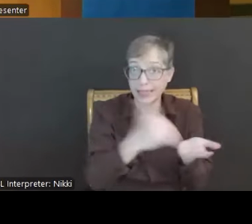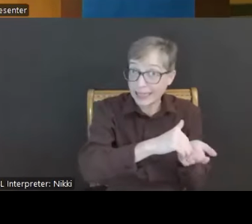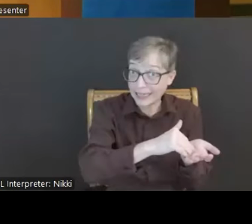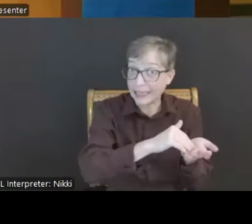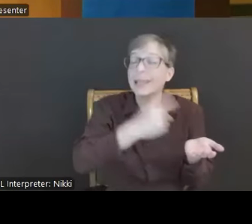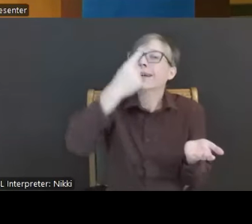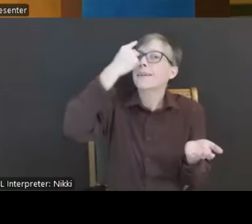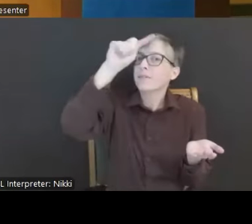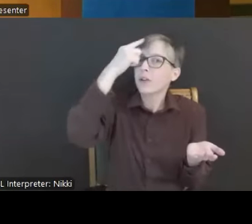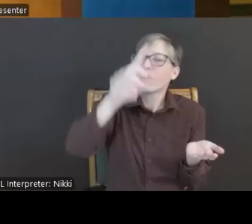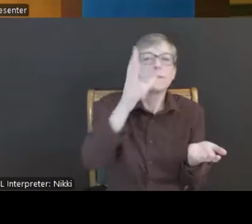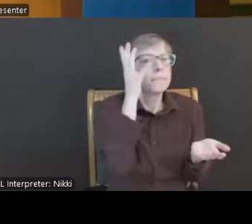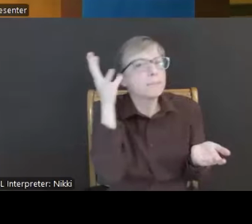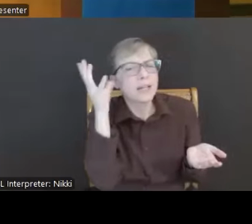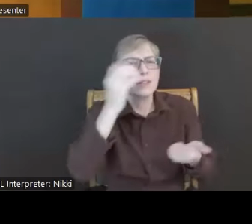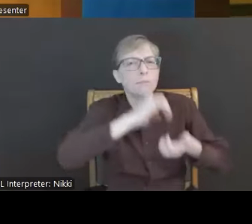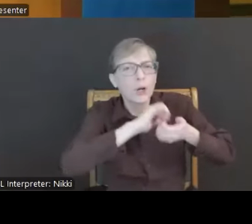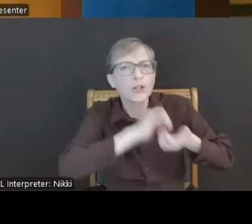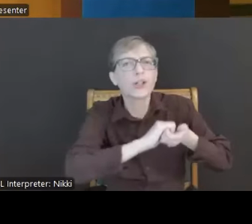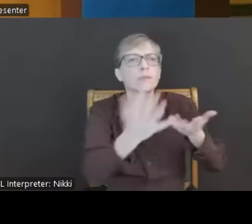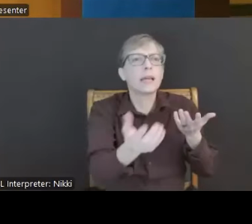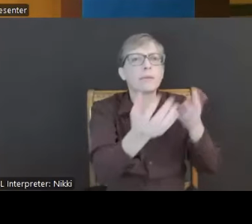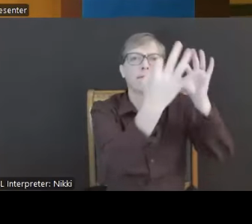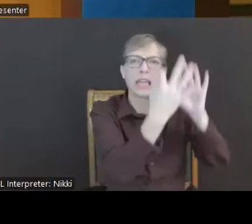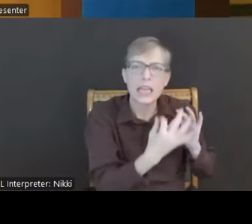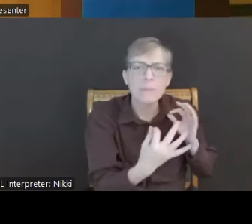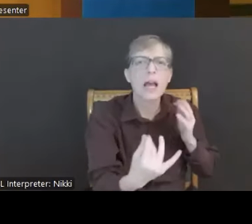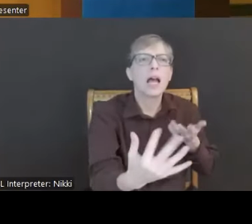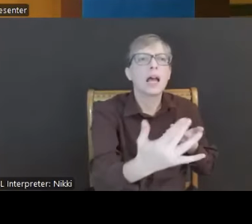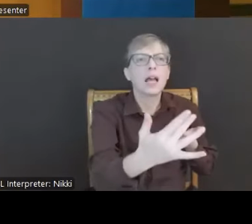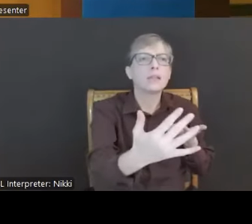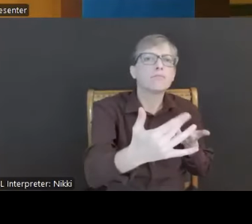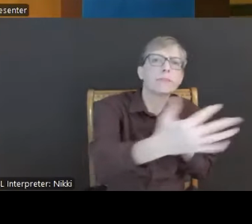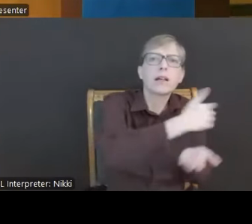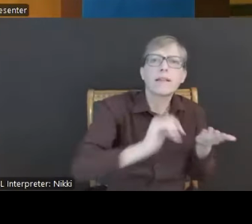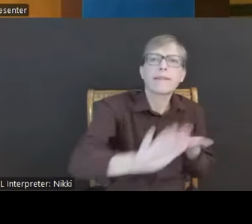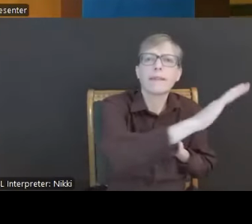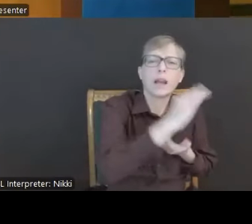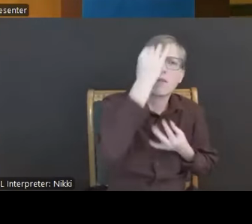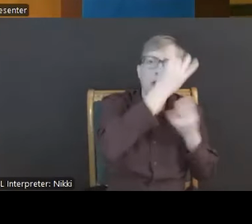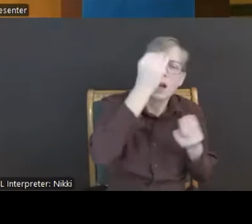and that was an important step uh the family Advisory Board is part of the deac the larger